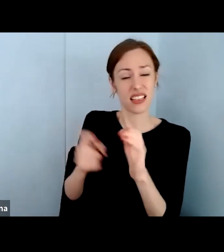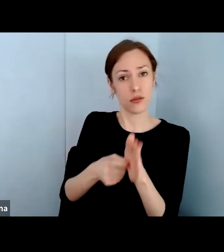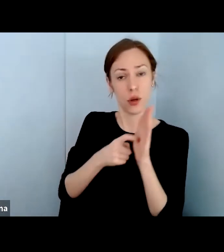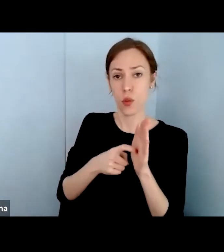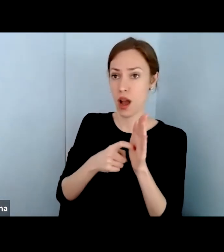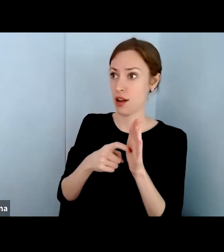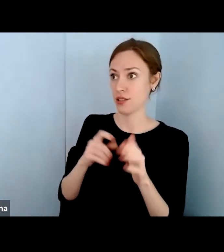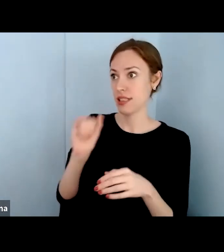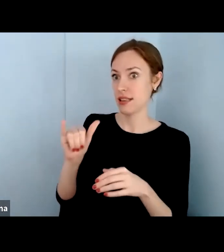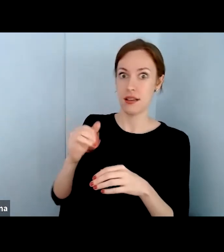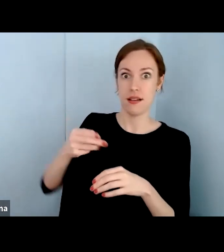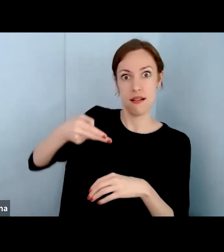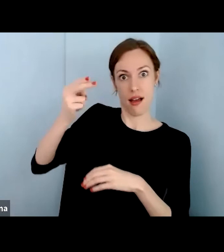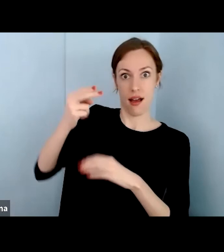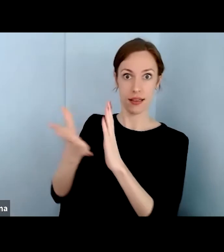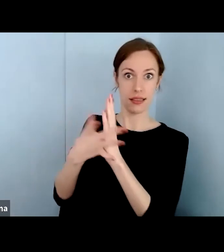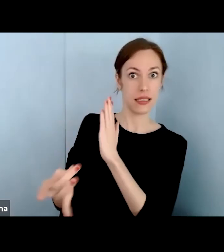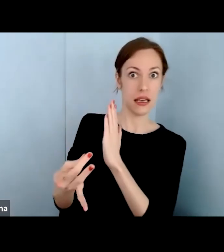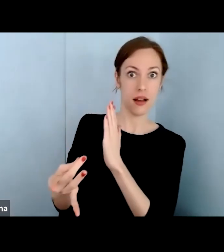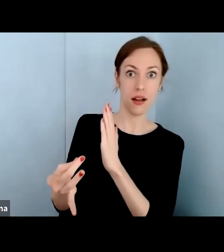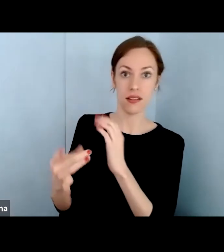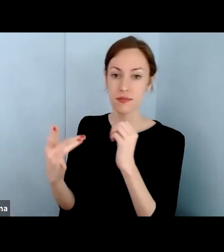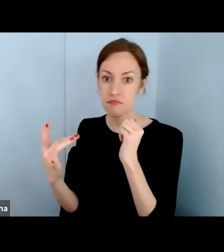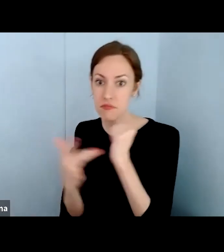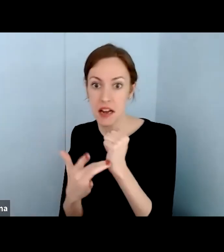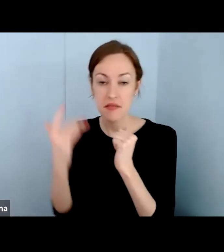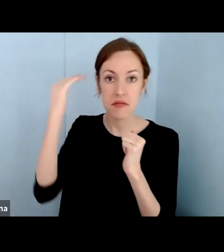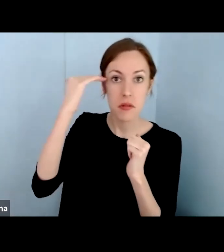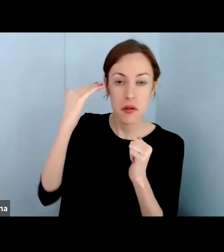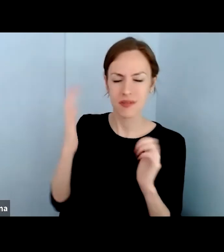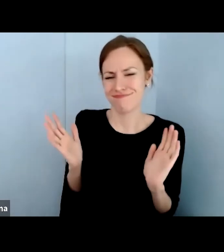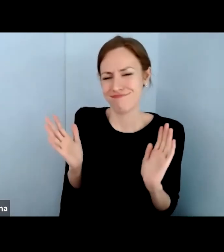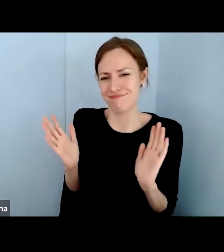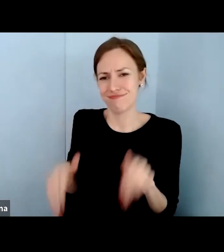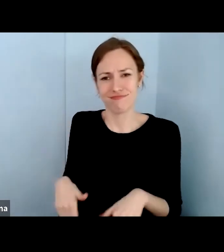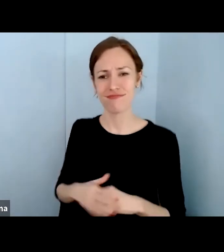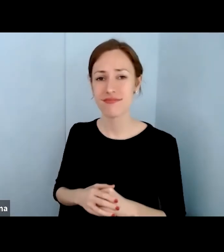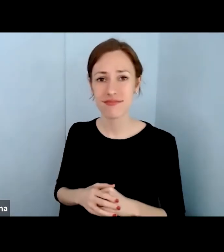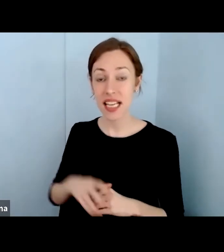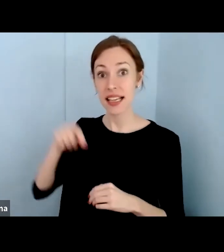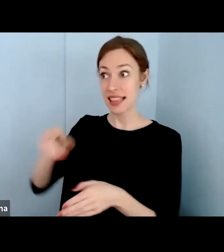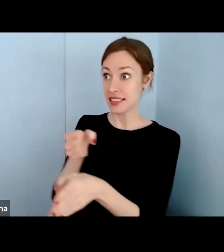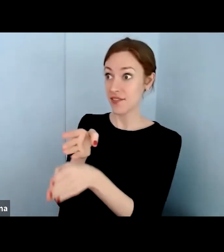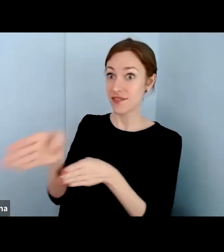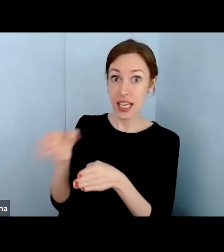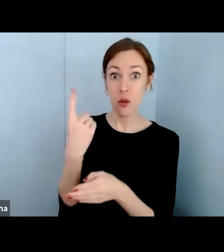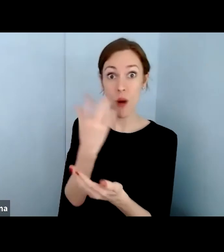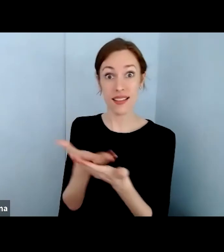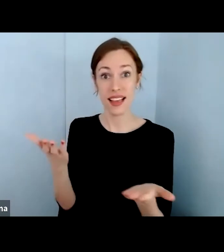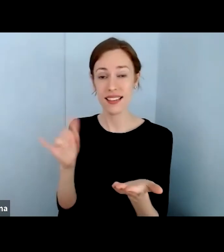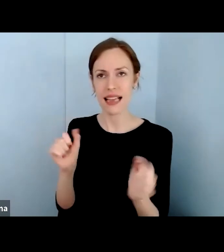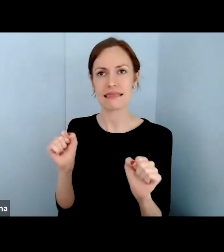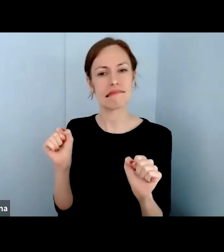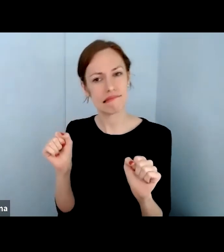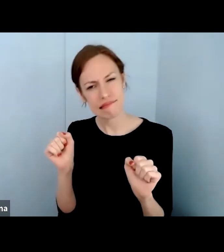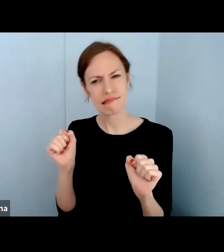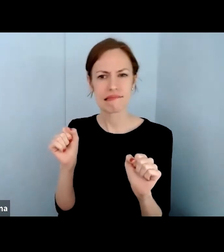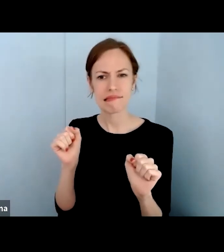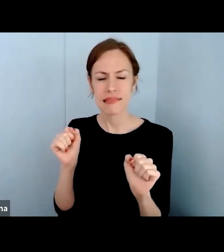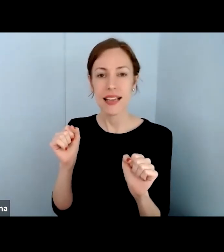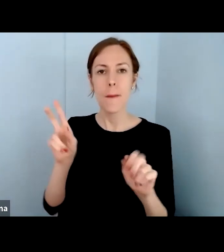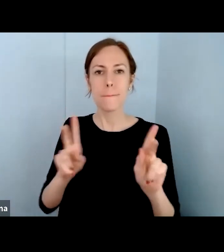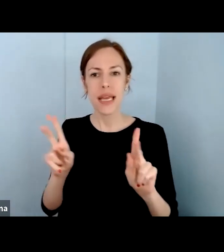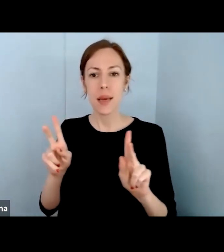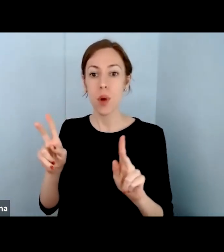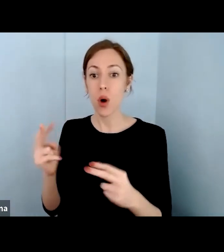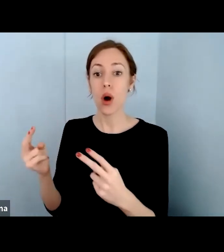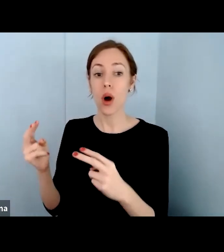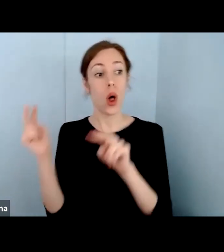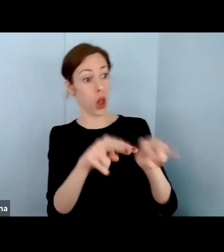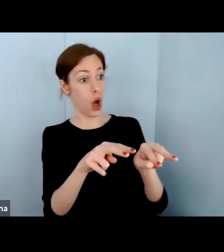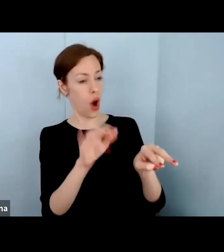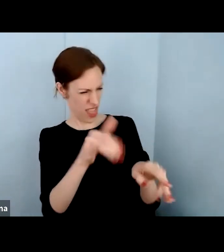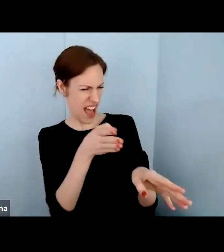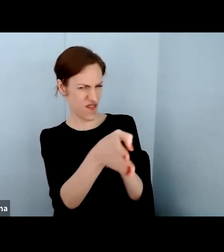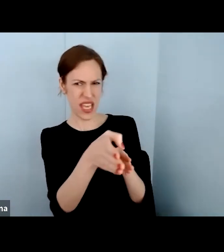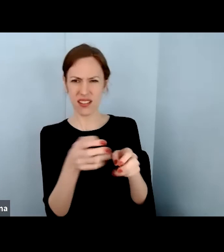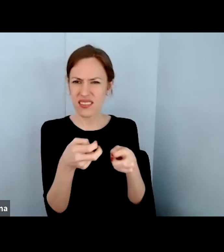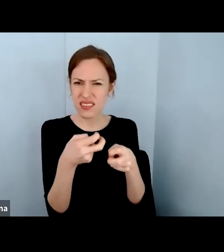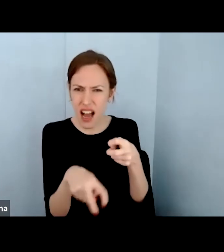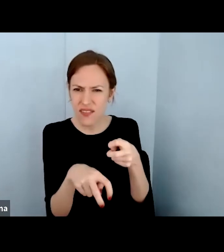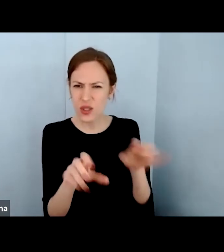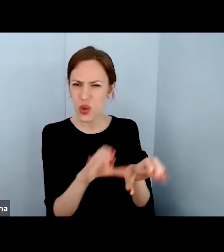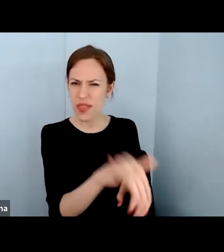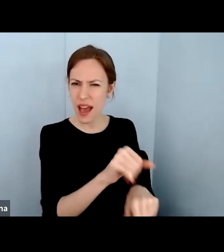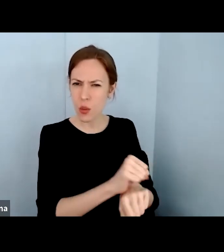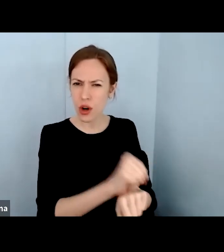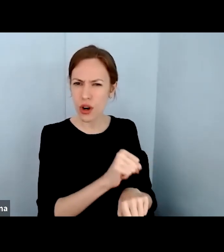And I think that one of the things this field is sort of suffers from and a lot of ways because people think it's hard to do this work is that you think that the technology is going to fix itself.